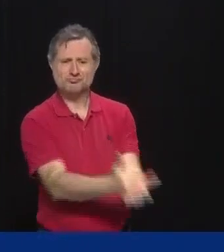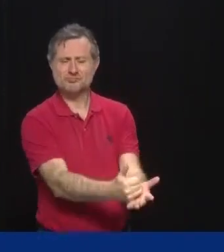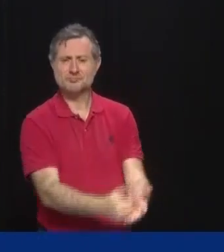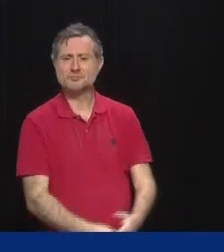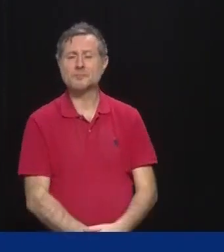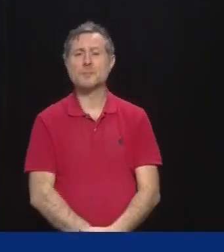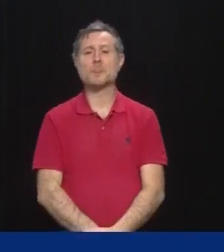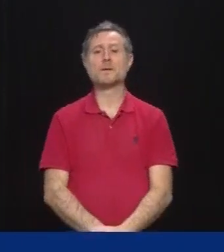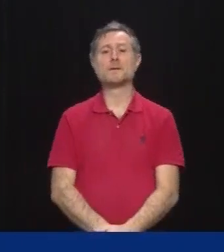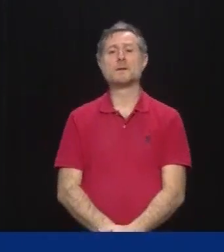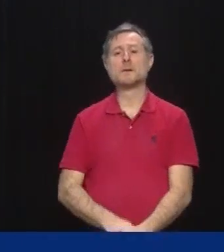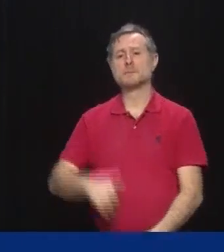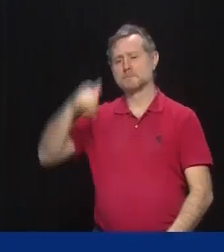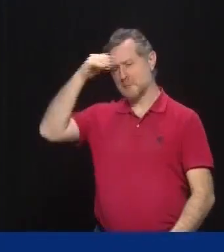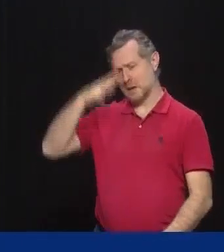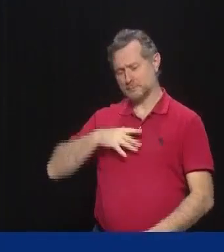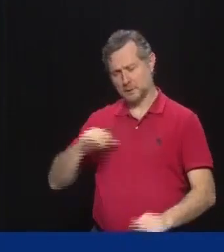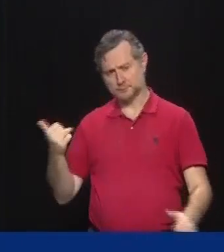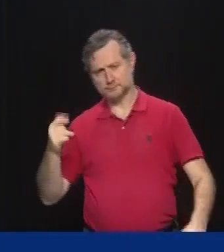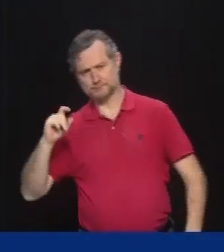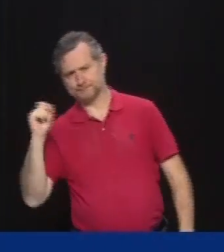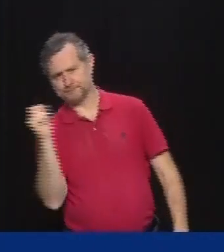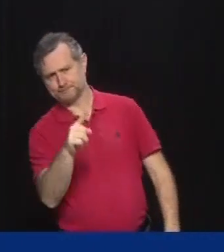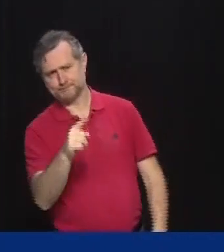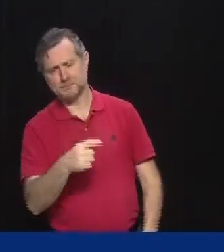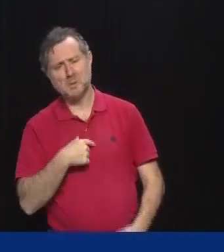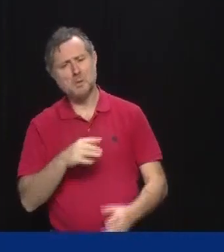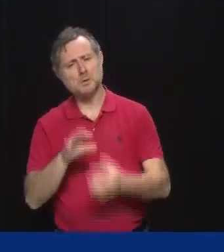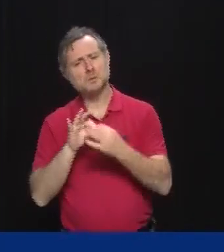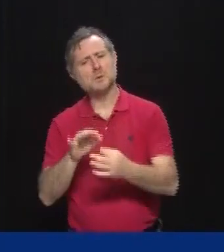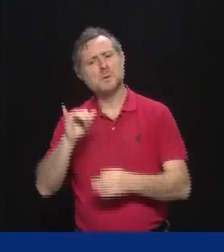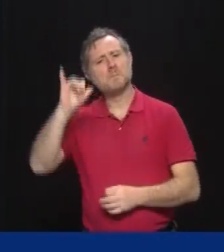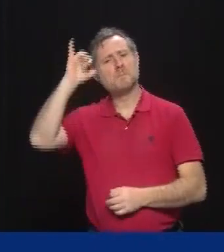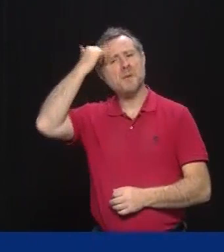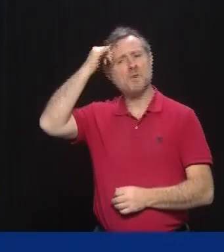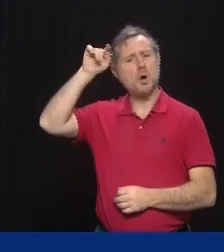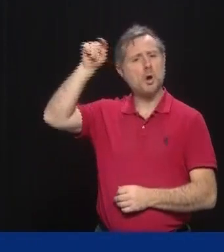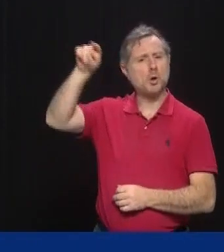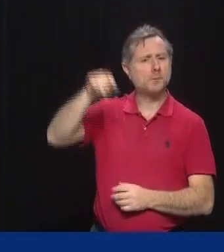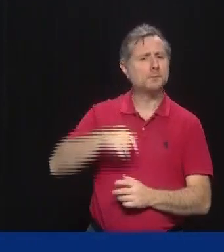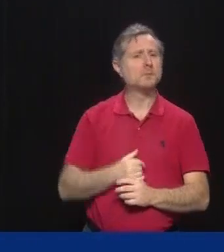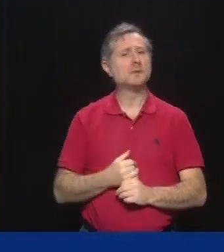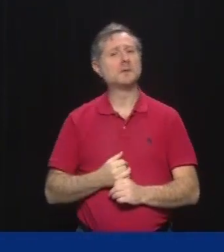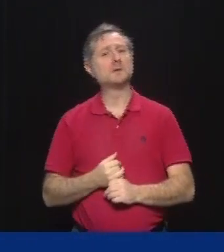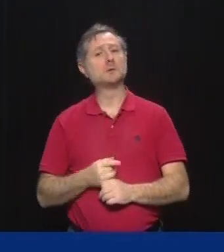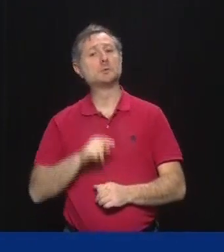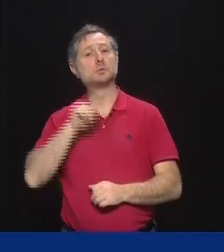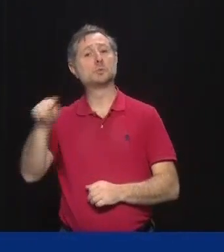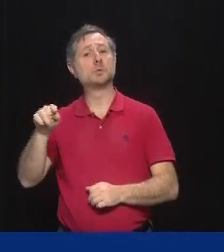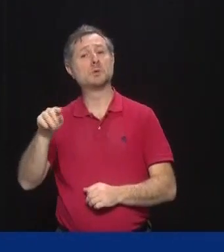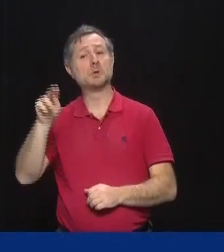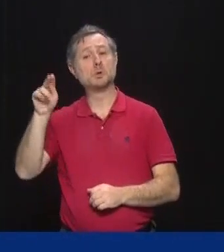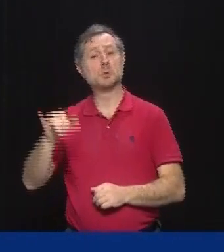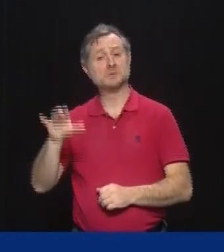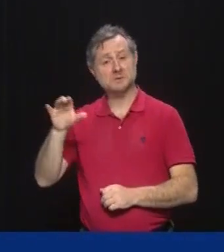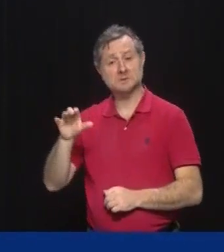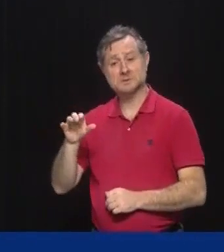ASSIST. Reporter: GOVERNOR, I COME WITH A BUFFALO QUESTION. THE NFL OWNERS MEETINGS ARE IN